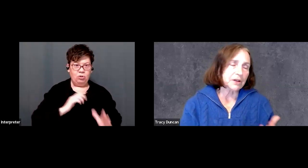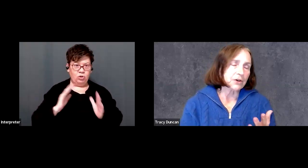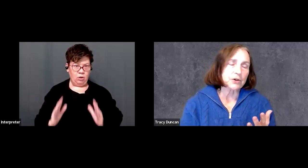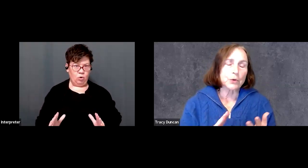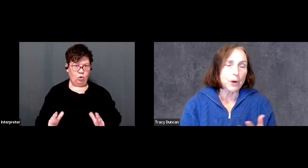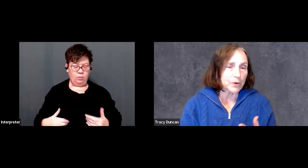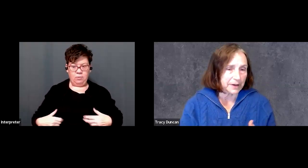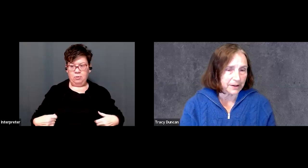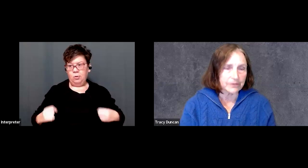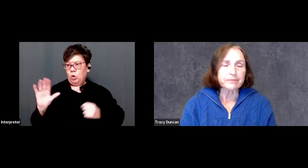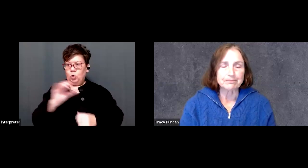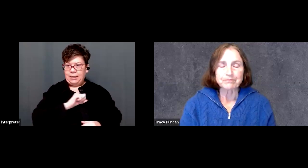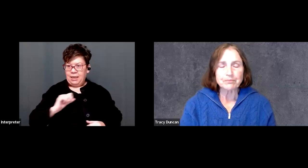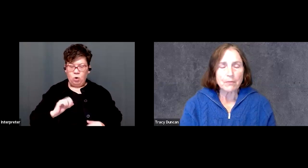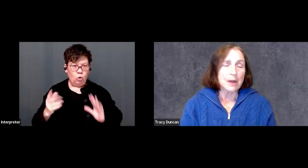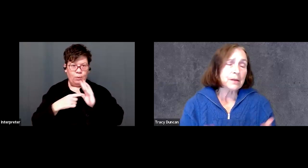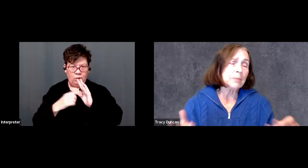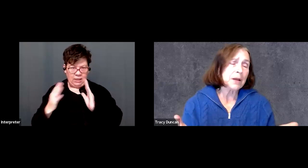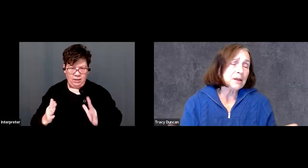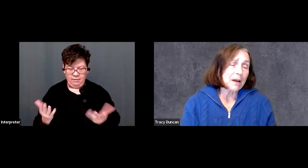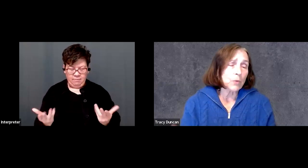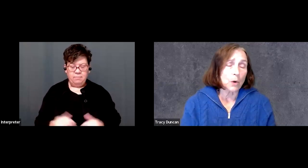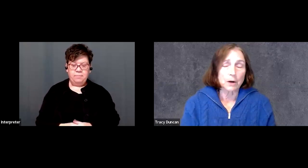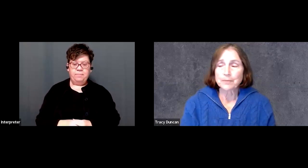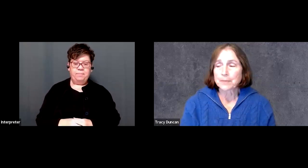your senator, or your representative. Some places have more.